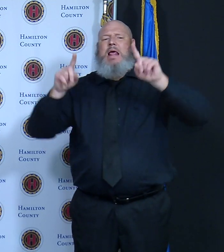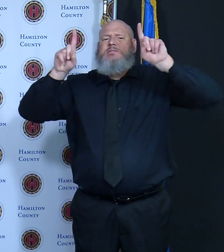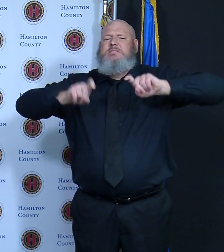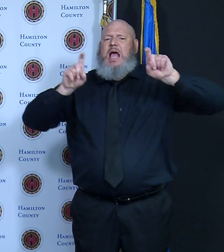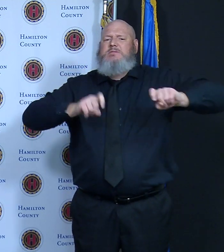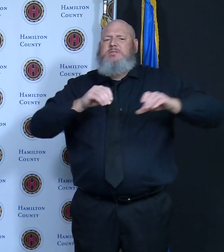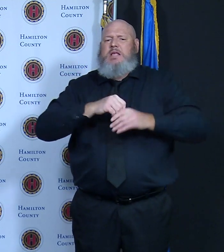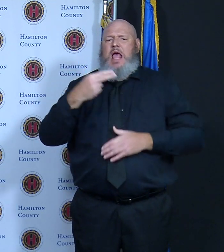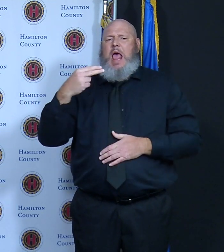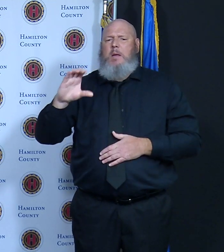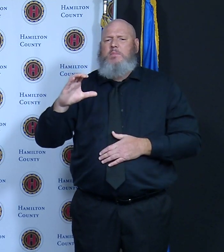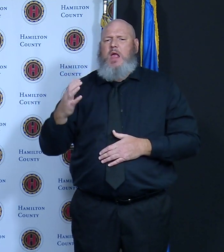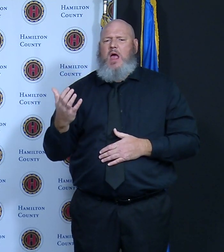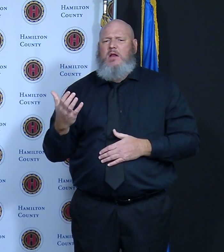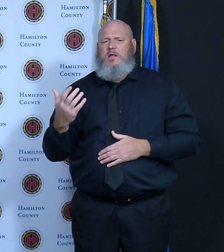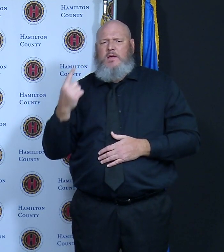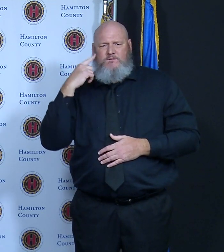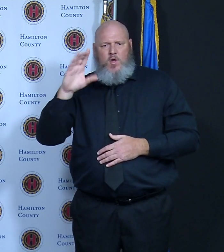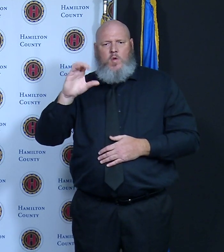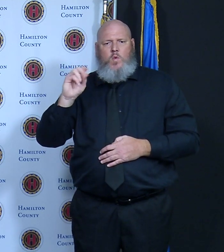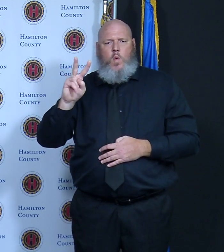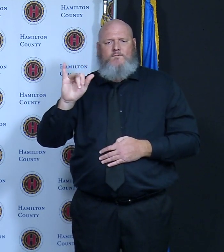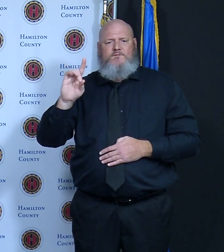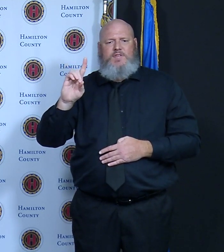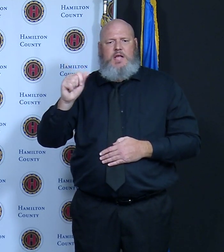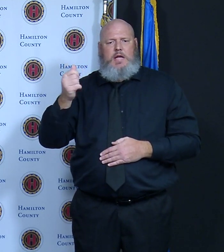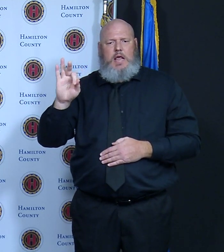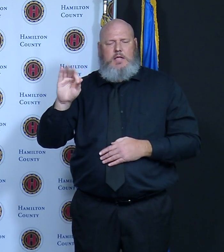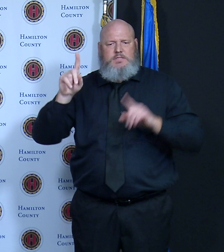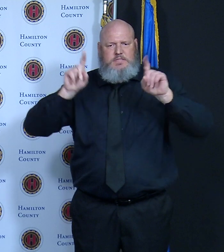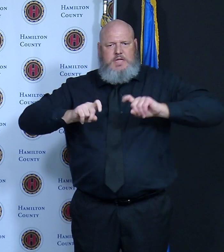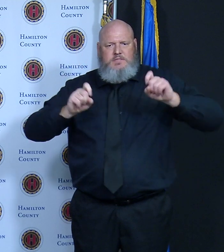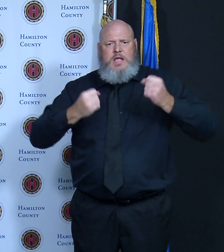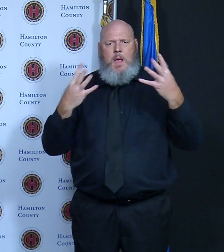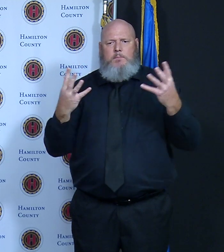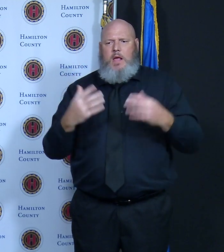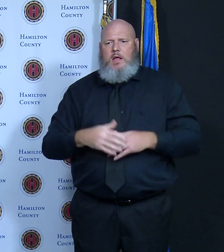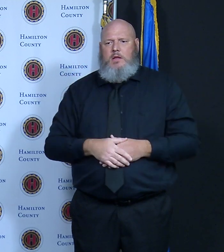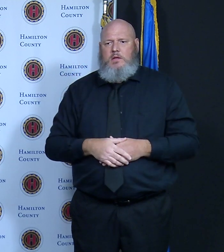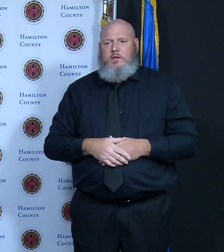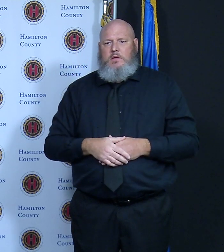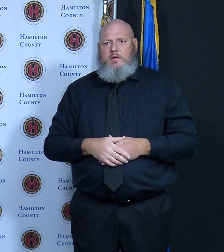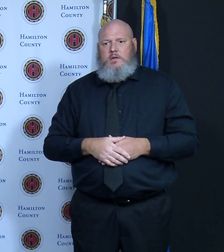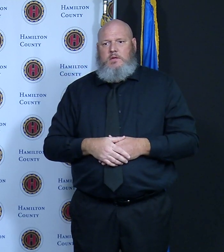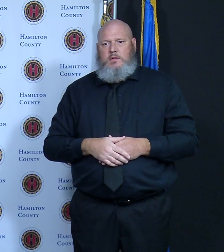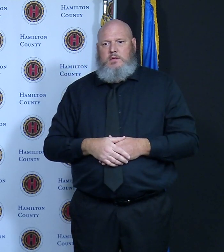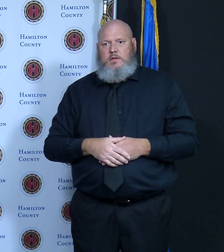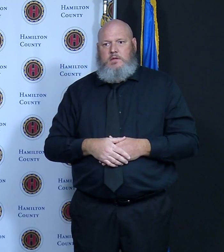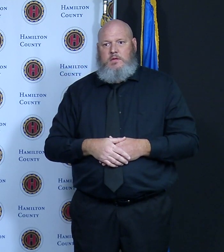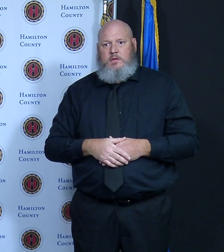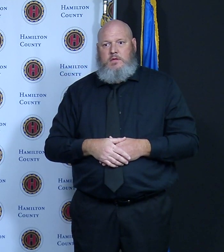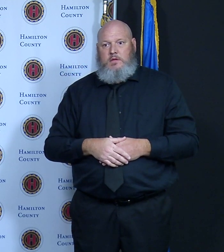people being tested well I I do think there's a relationship between the